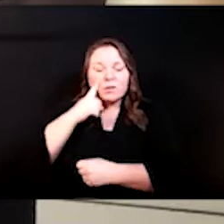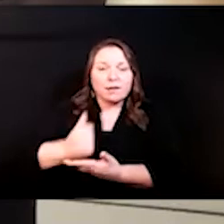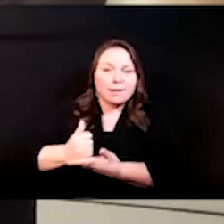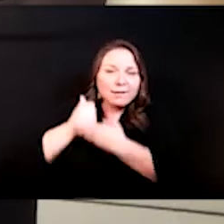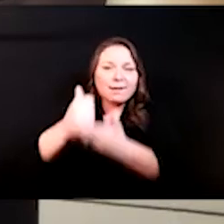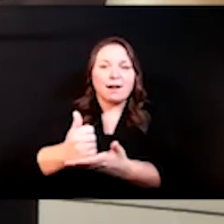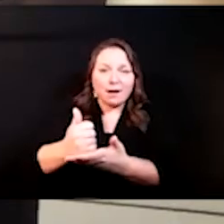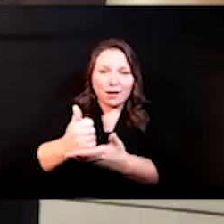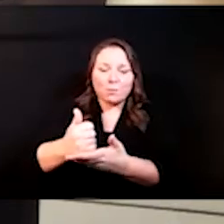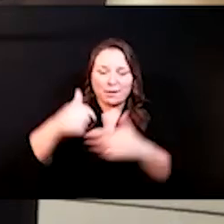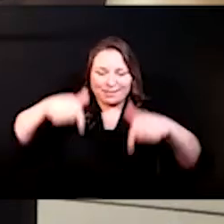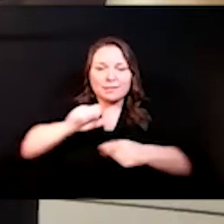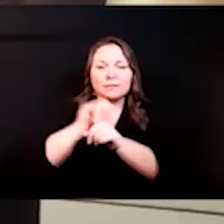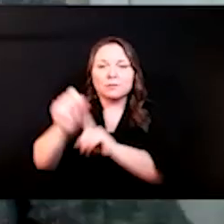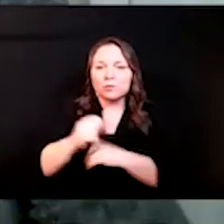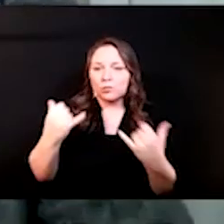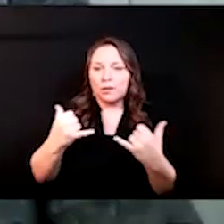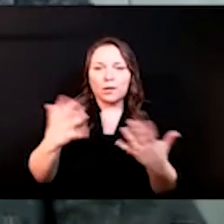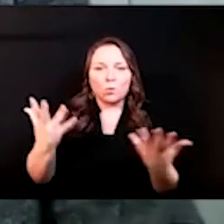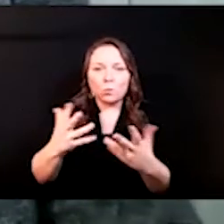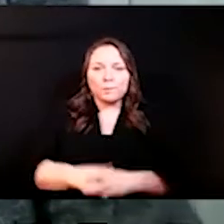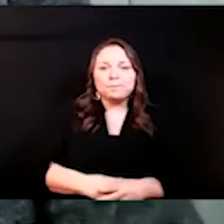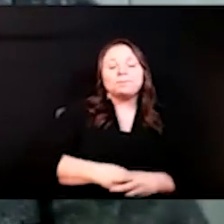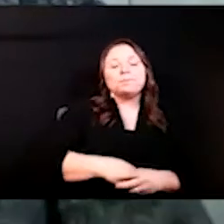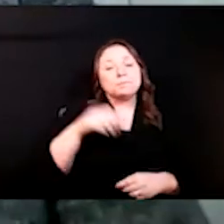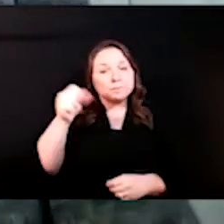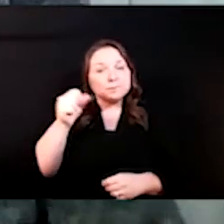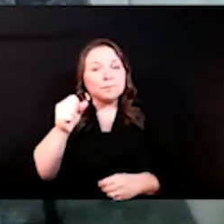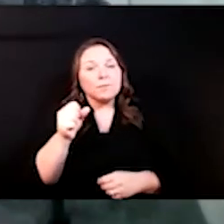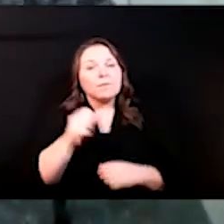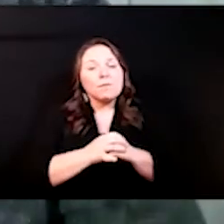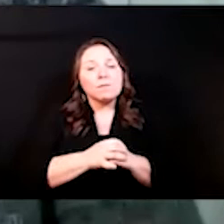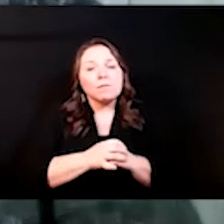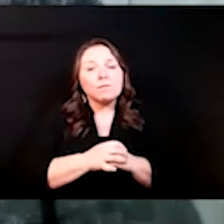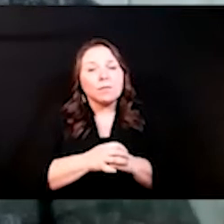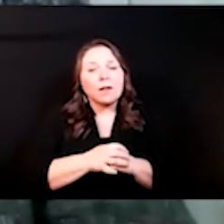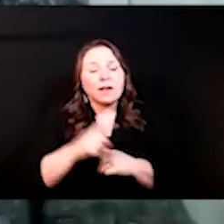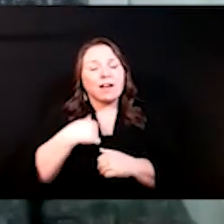YOU COULD POINT TO SHAPE THE CURRENT SITUATION ON THE GROUND?